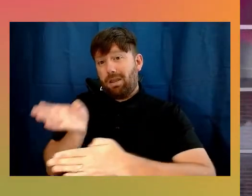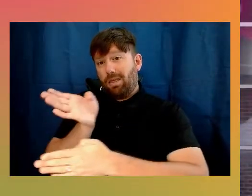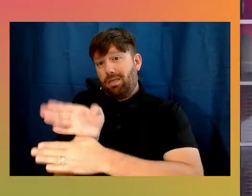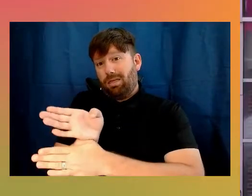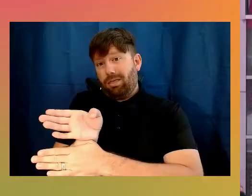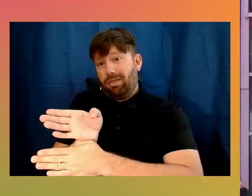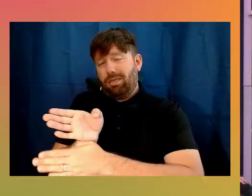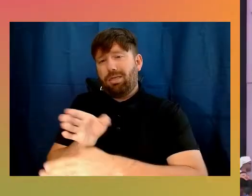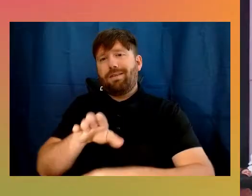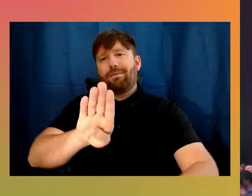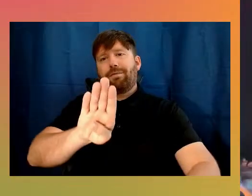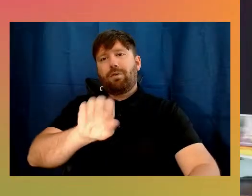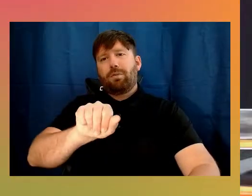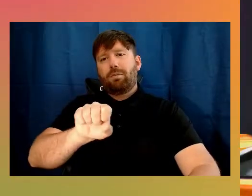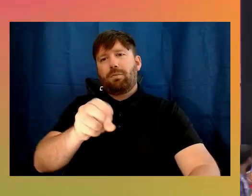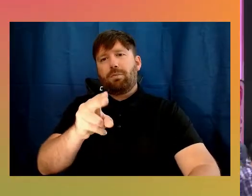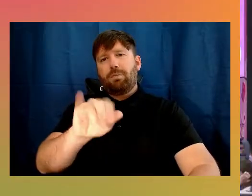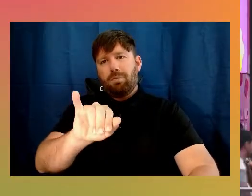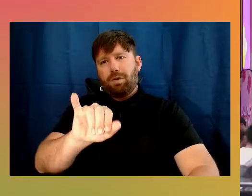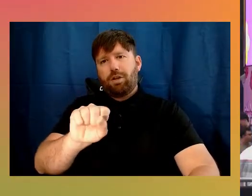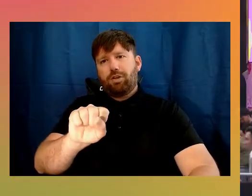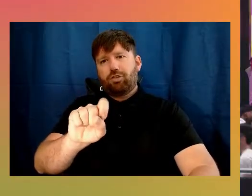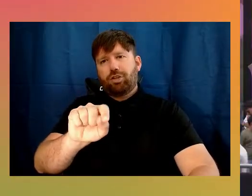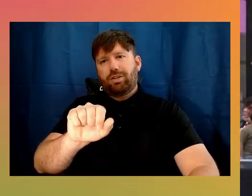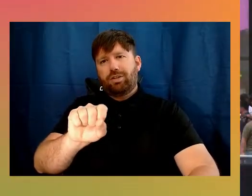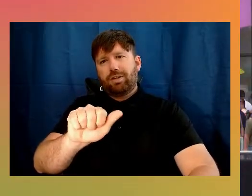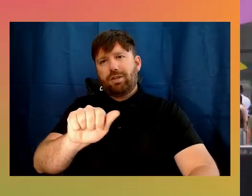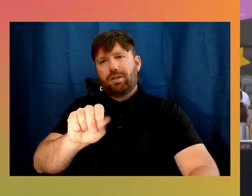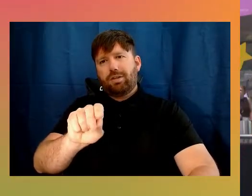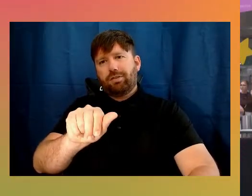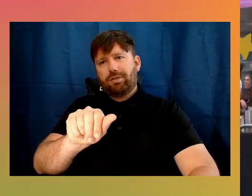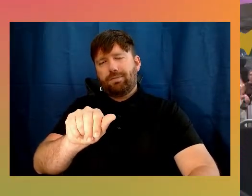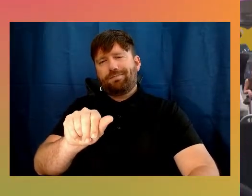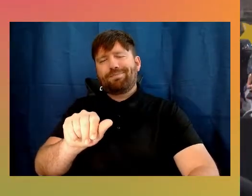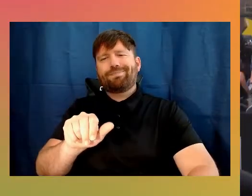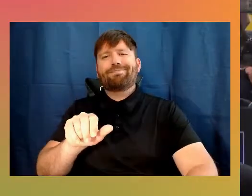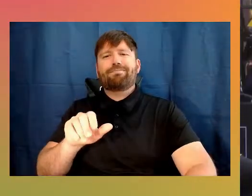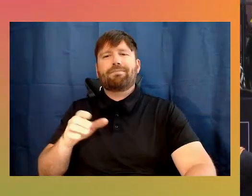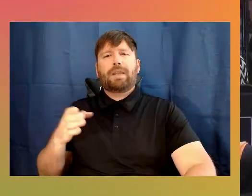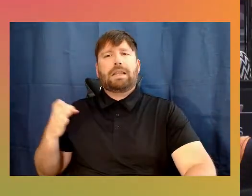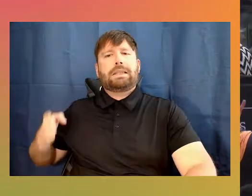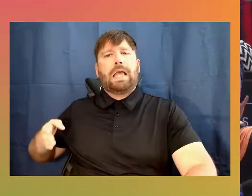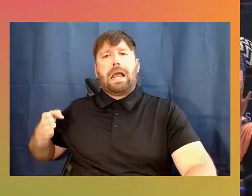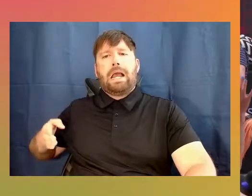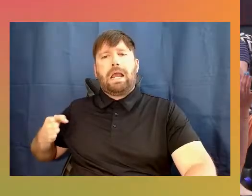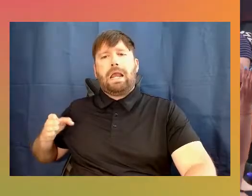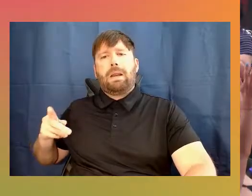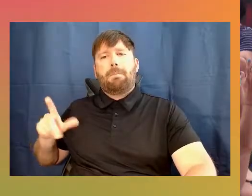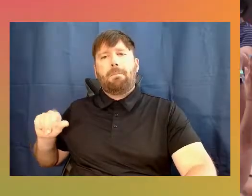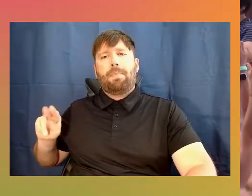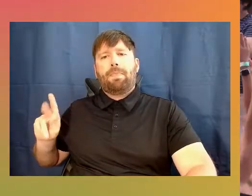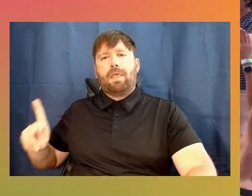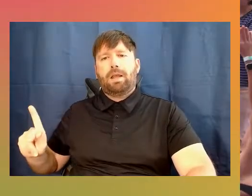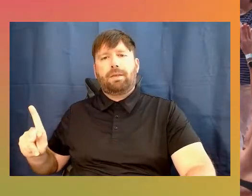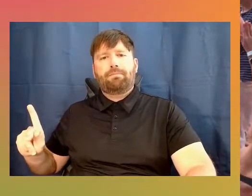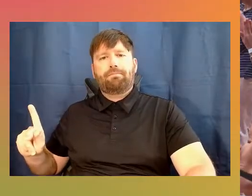FOOT. MAYBE YOU STACK THE RIGHT FOOT ON TOP.